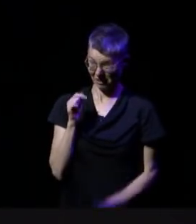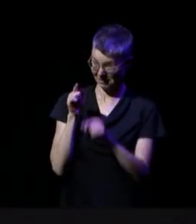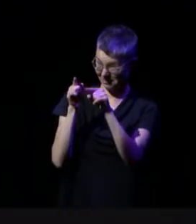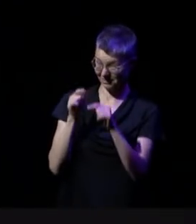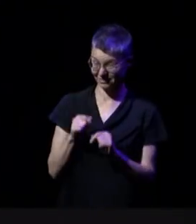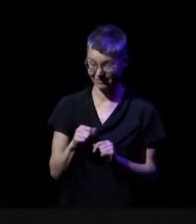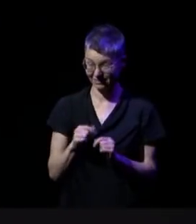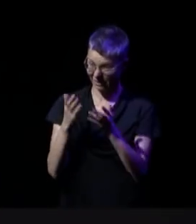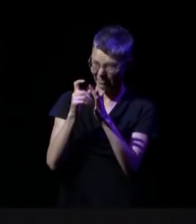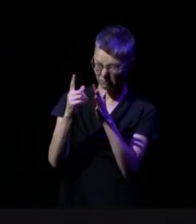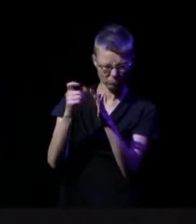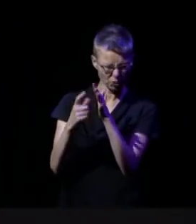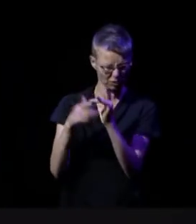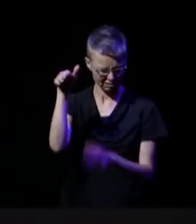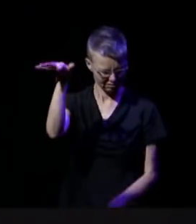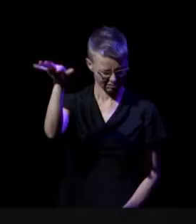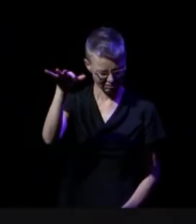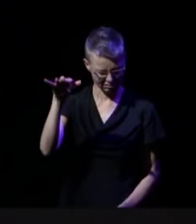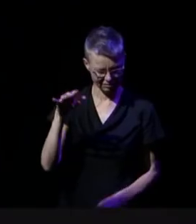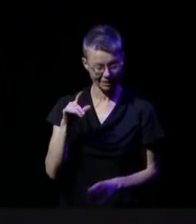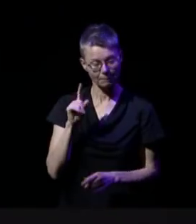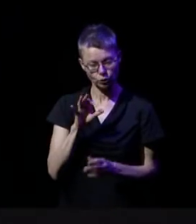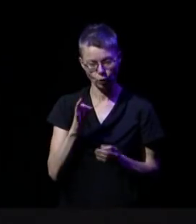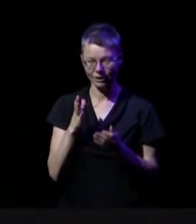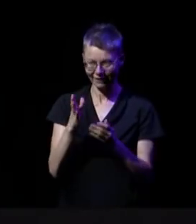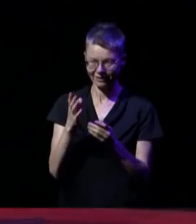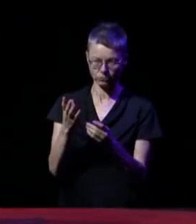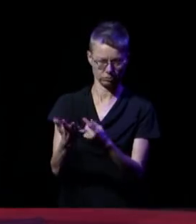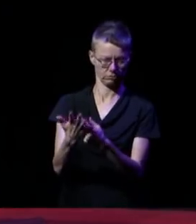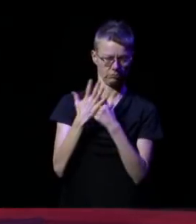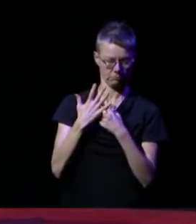Let them do it, but don't let it do you, you know.